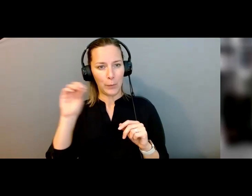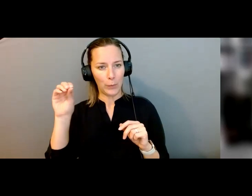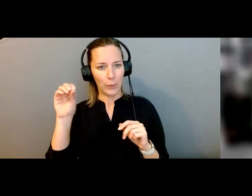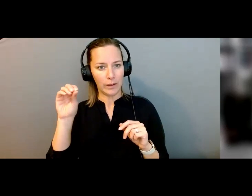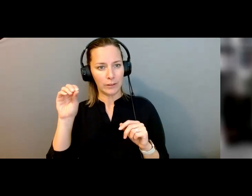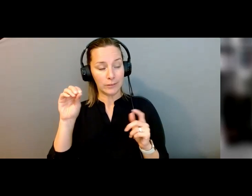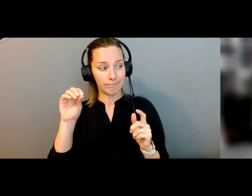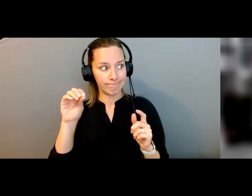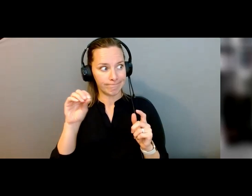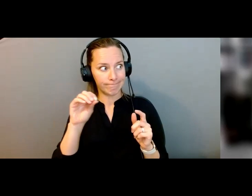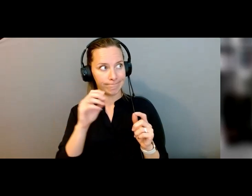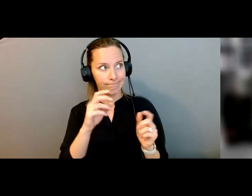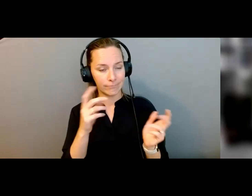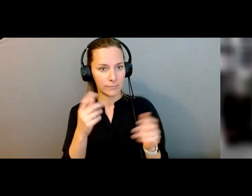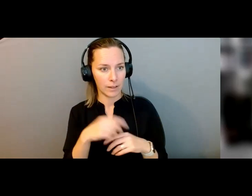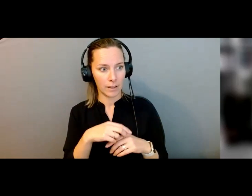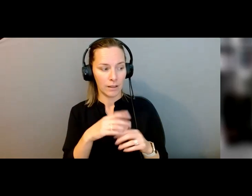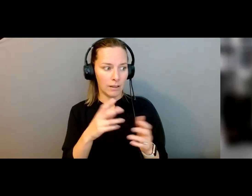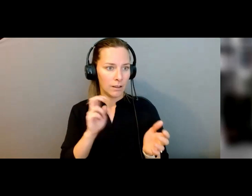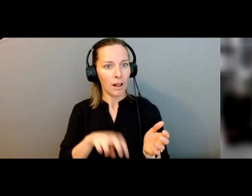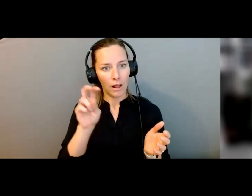sort of traveling show, which can sometimes happen.